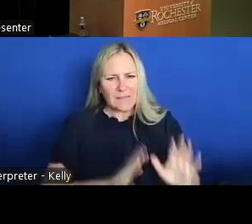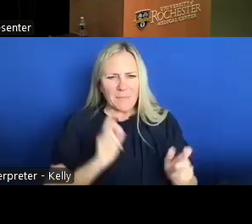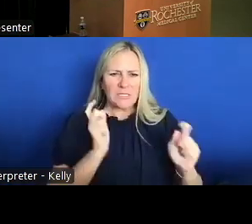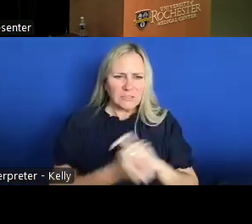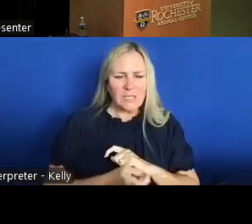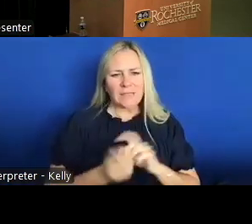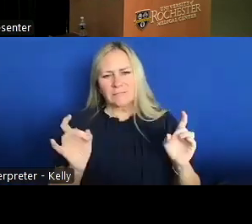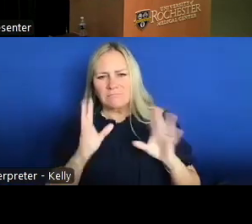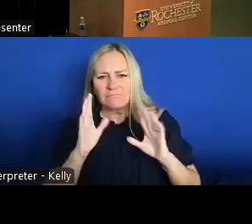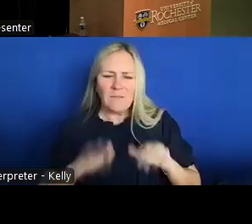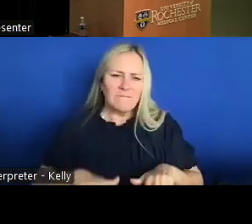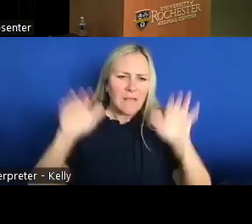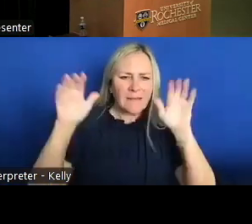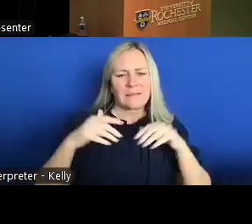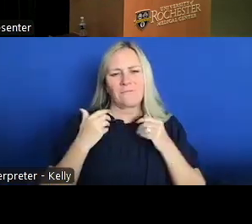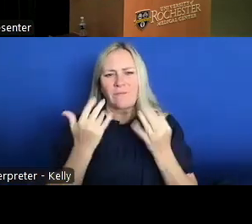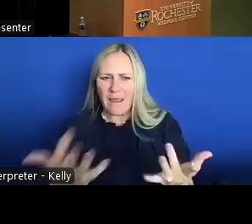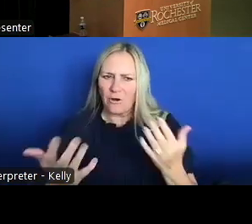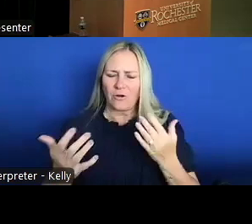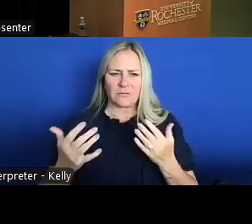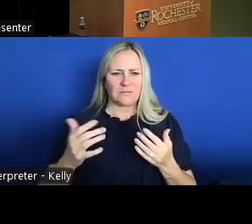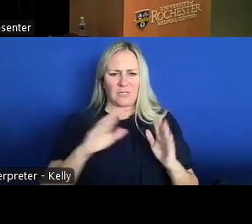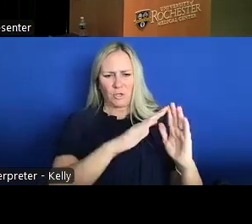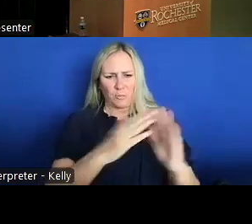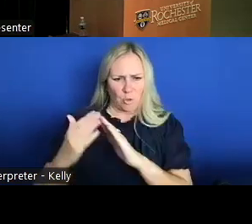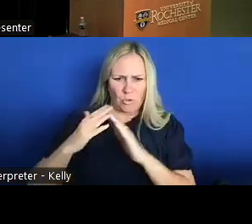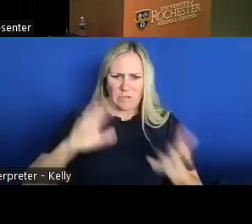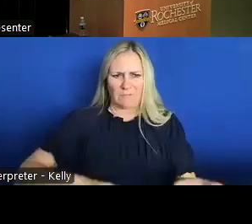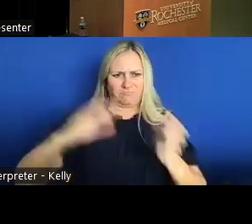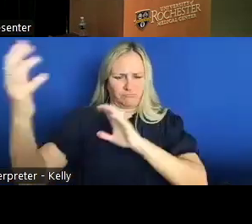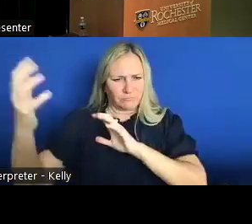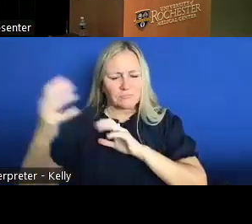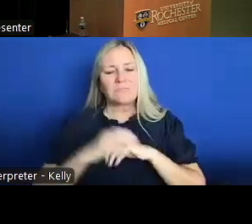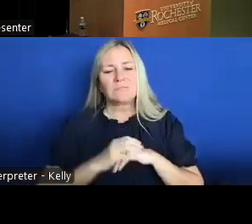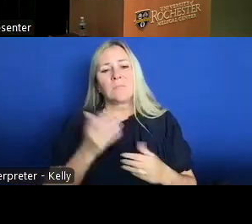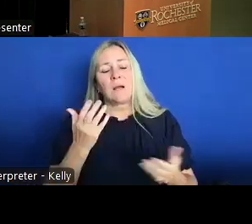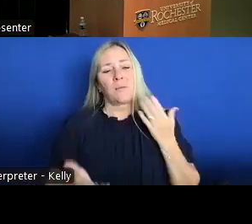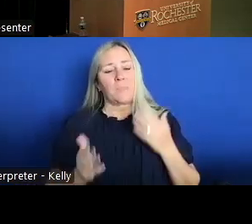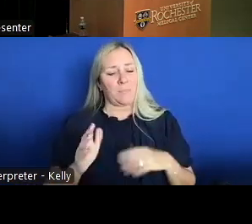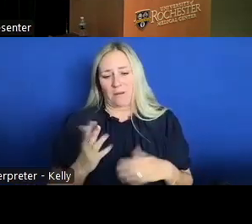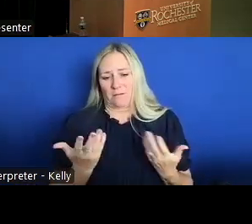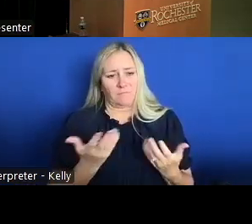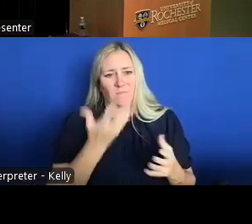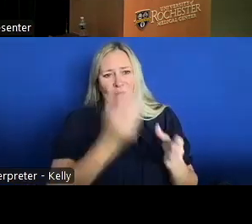that whole communities are upended and that there maybe the loss of loved ones the loss of a pet